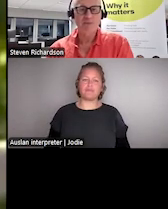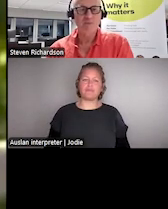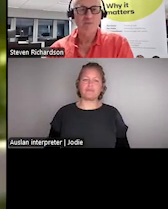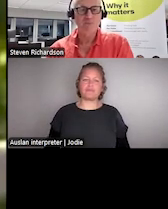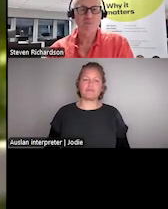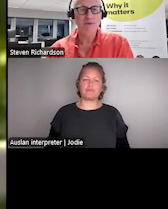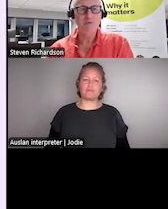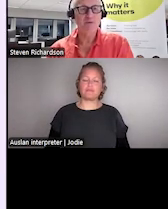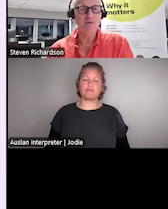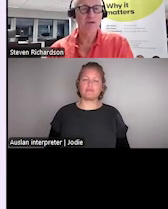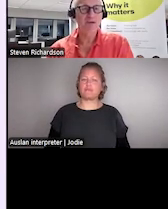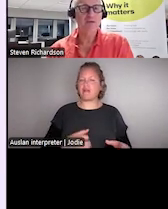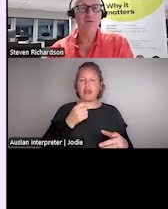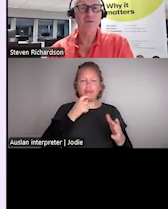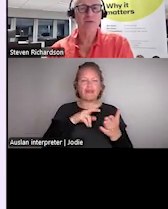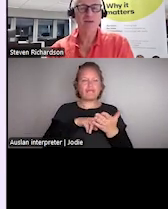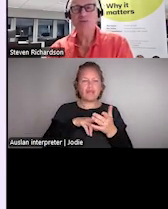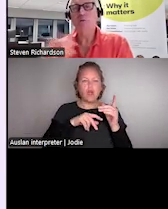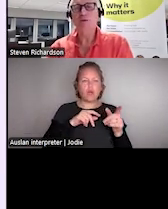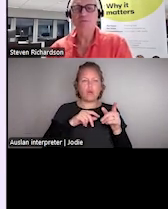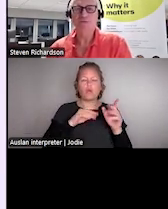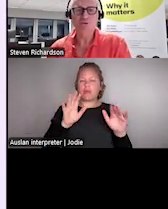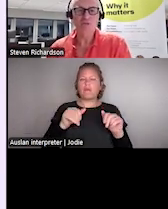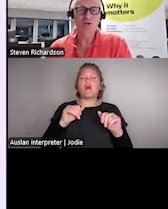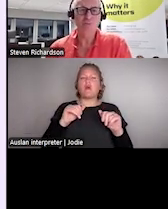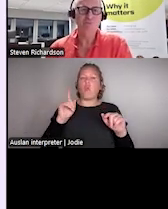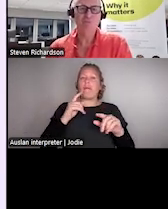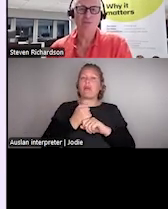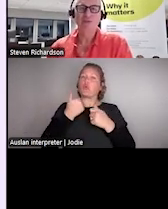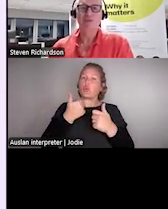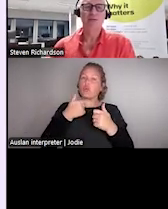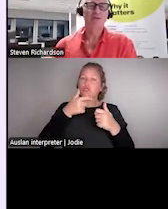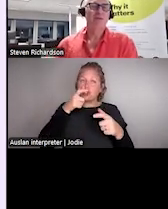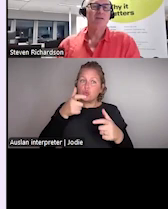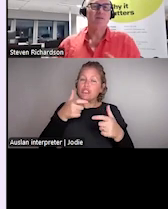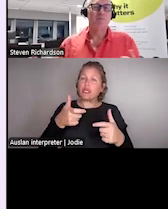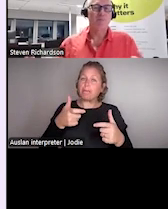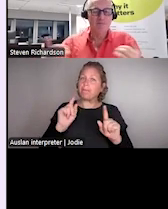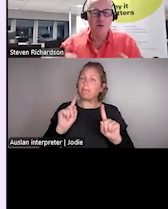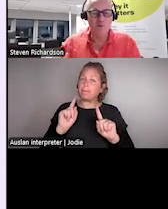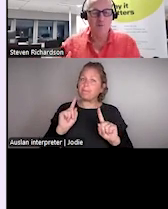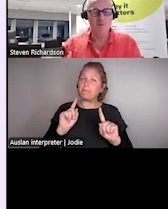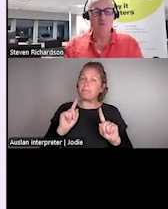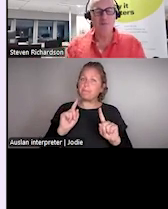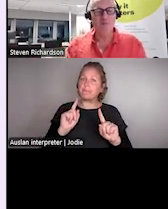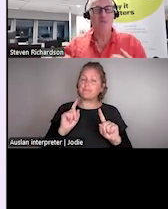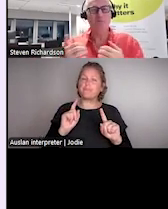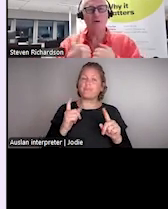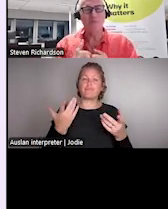Is a little video here. So what makes for good stewardship? Involving people and getting them